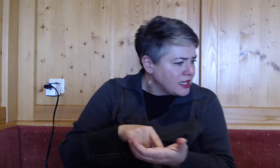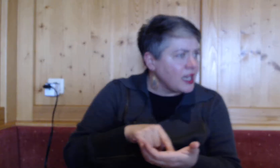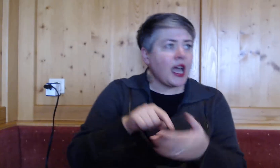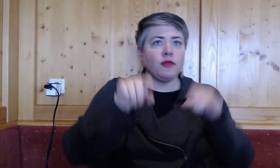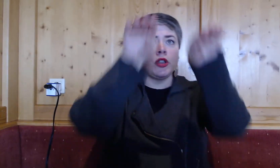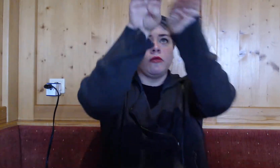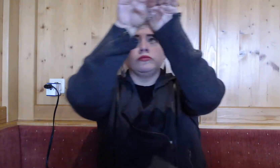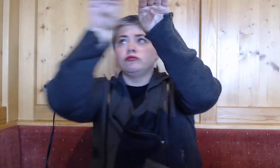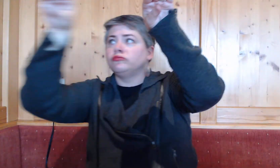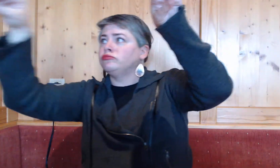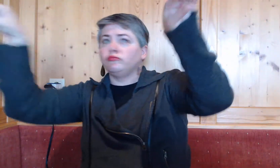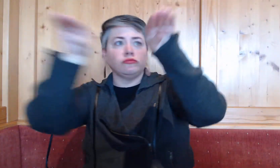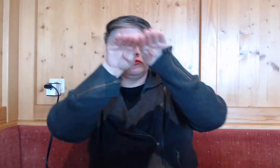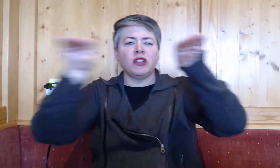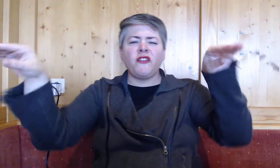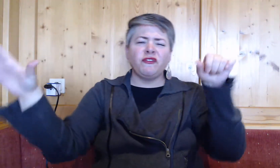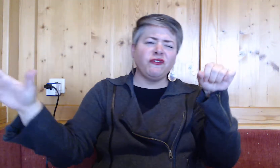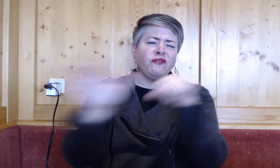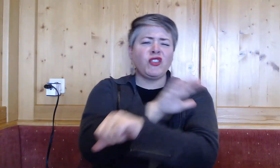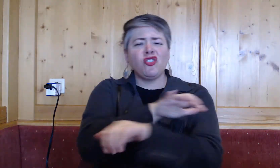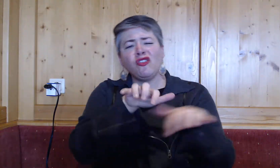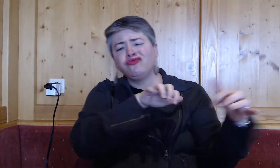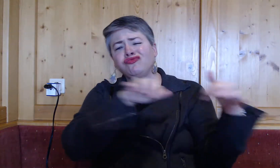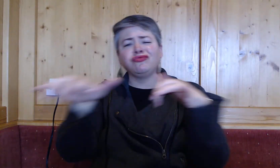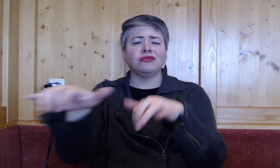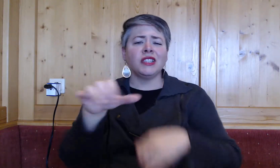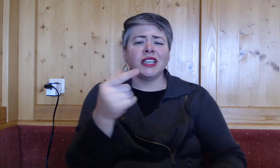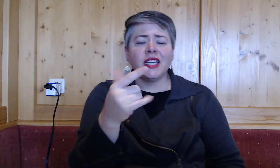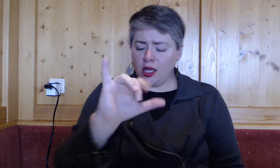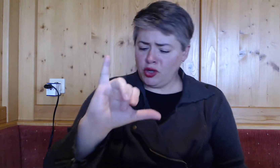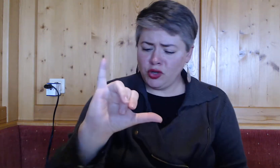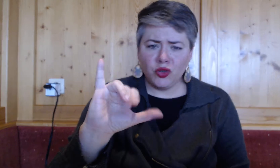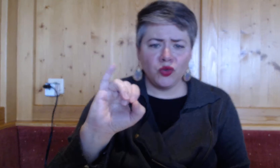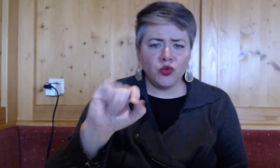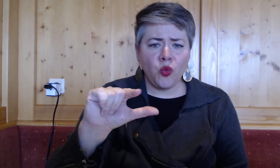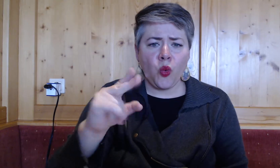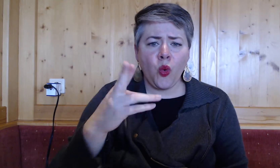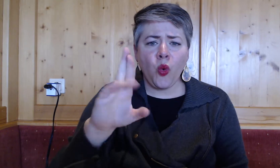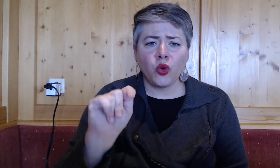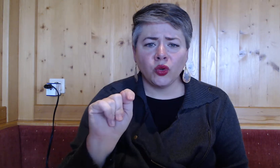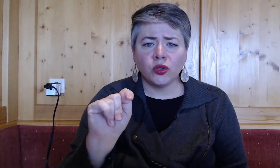I went back and forth looking through the yogurt.